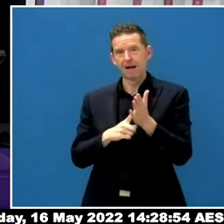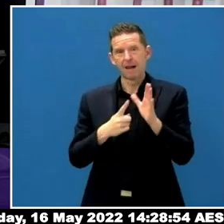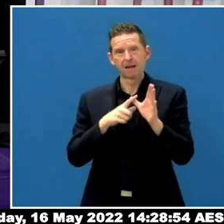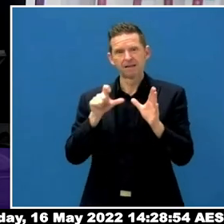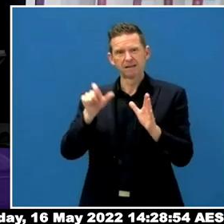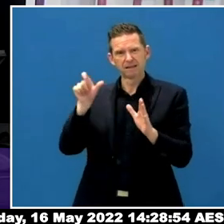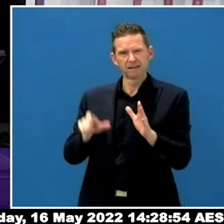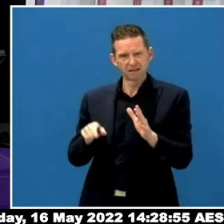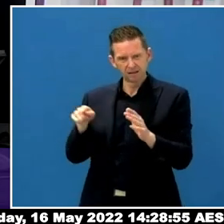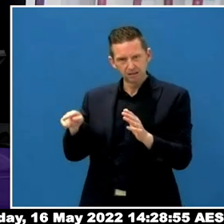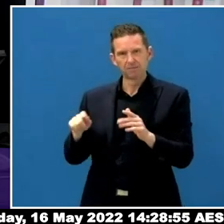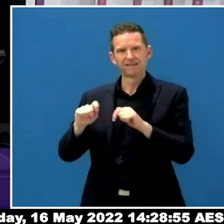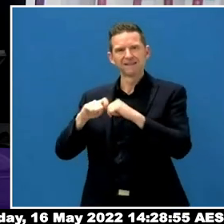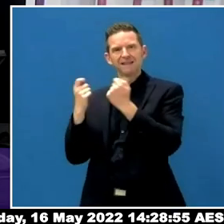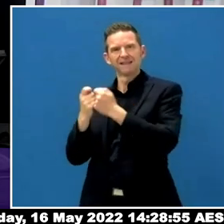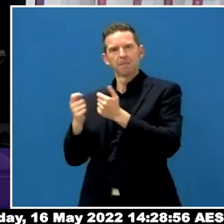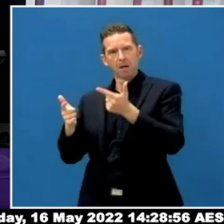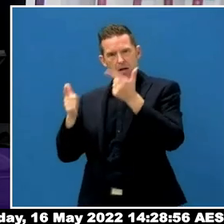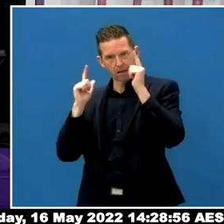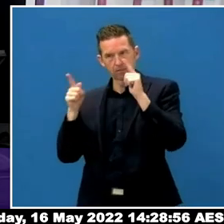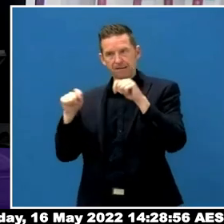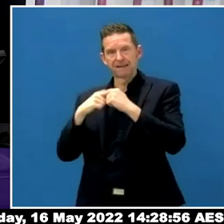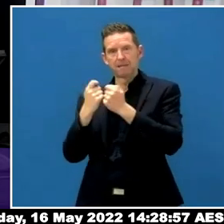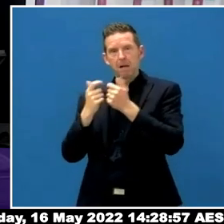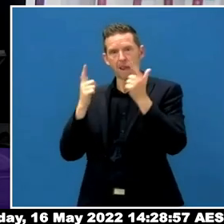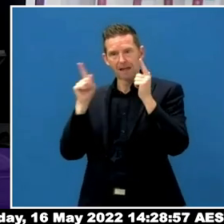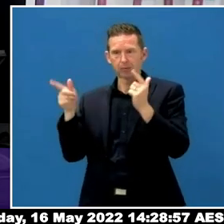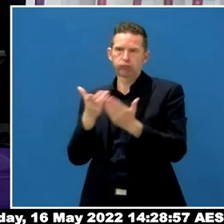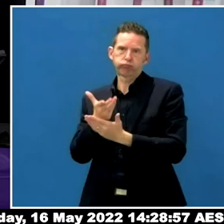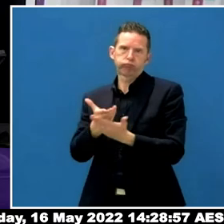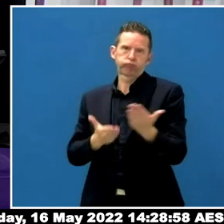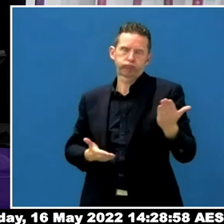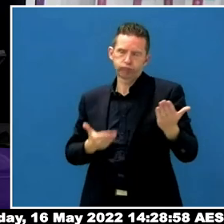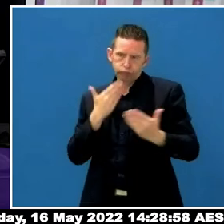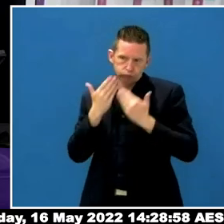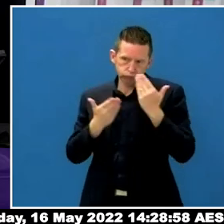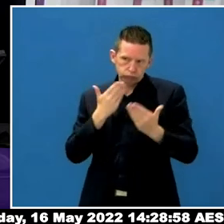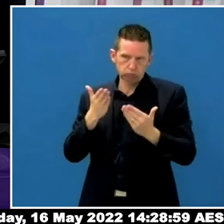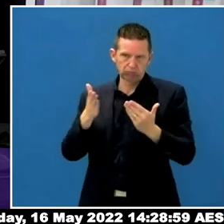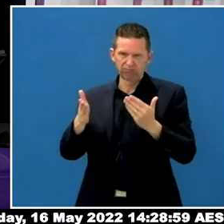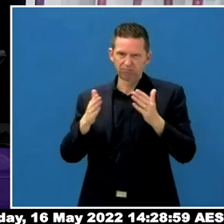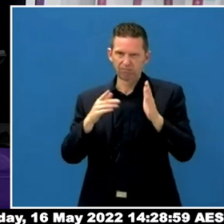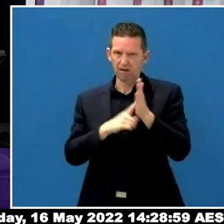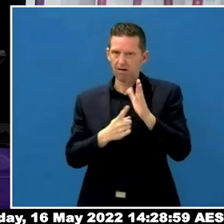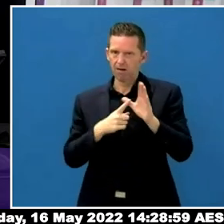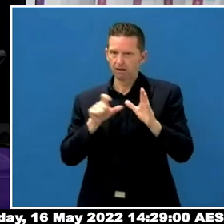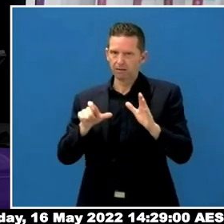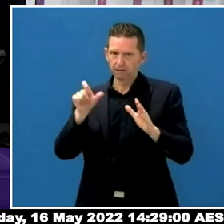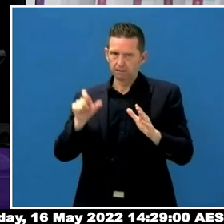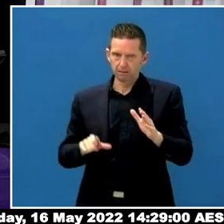the one that presented everything to the LAC officer, saying that they needed one-on-one support. CHAIR: Right.